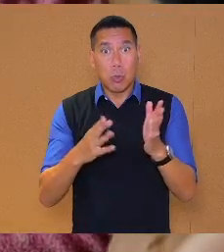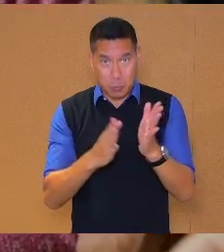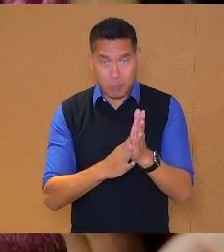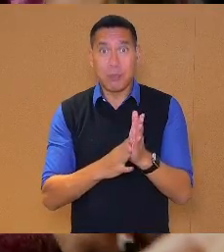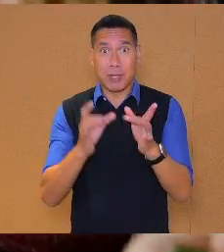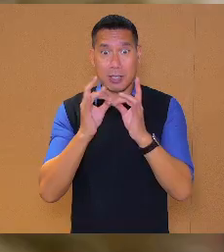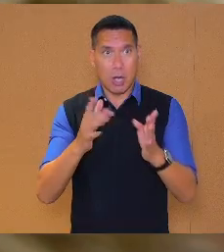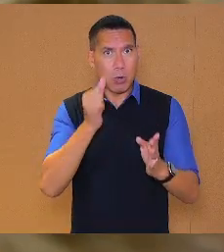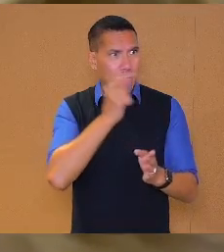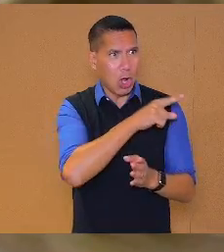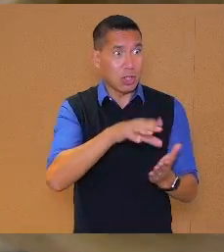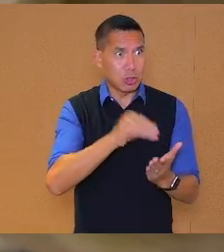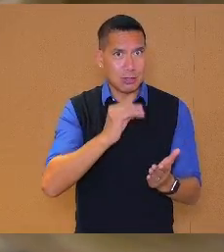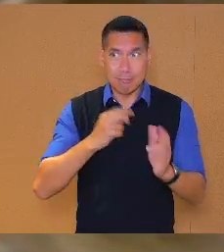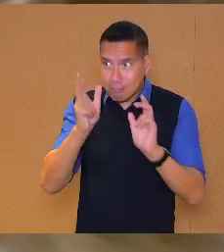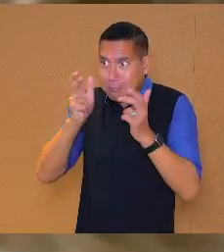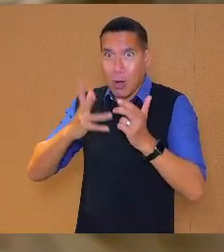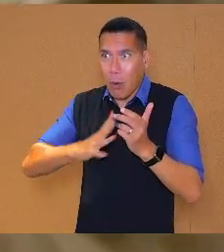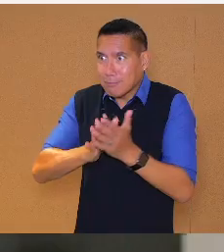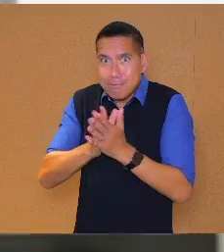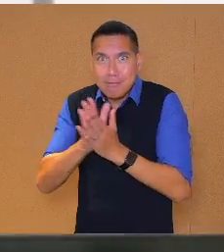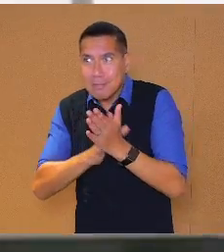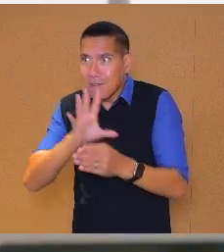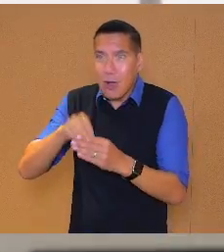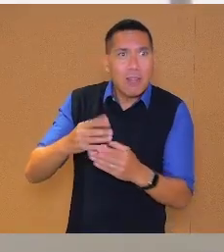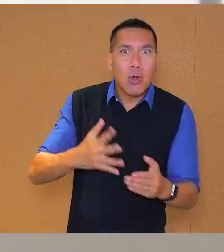Room is in the school, we know students are really keen to participate. They don't want to miss out. They are part of it because it is so enjoyable.